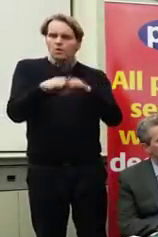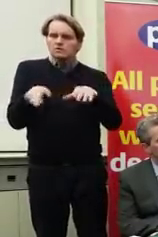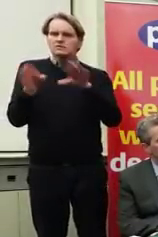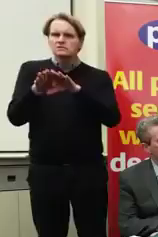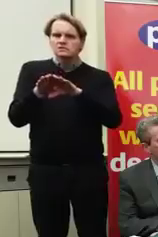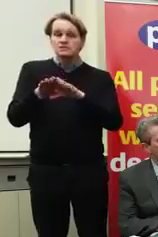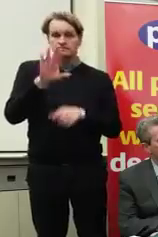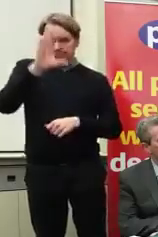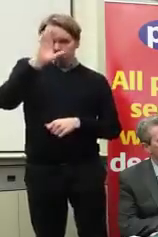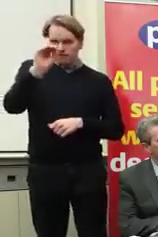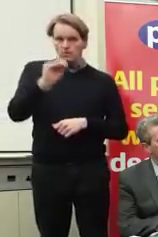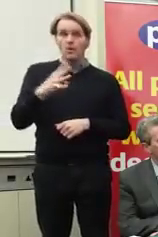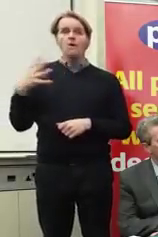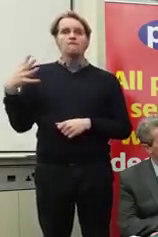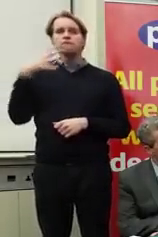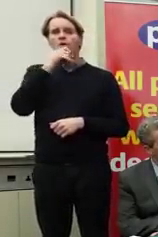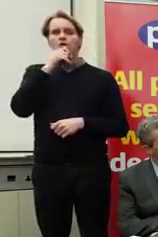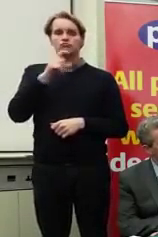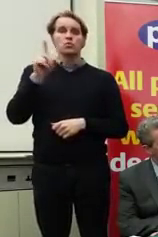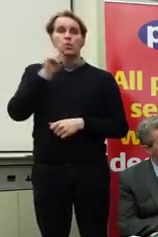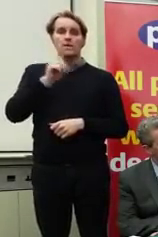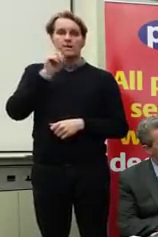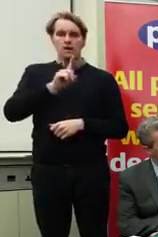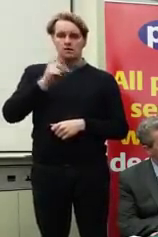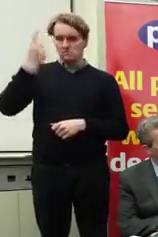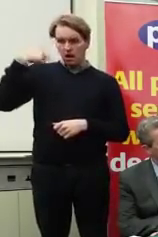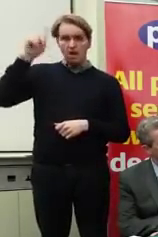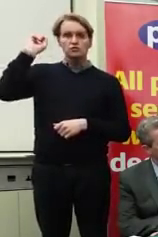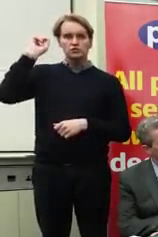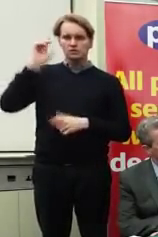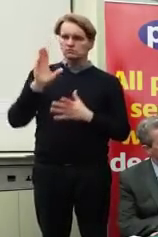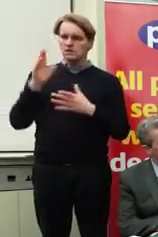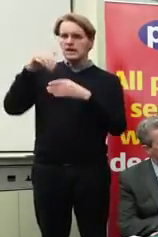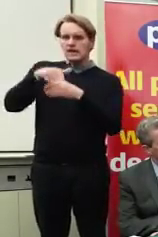400 women last year turning up at women's refuges so in other words